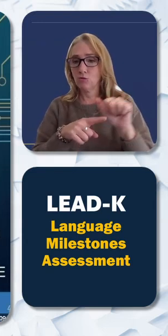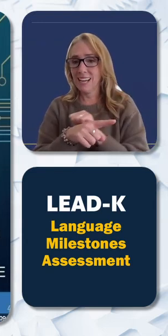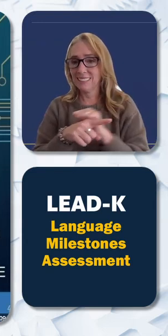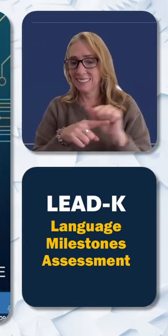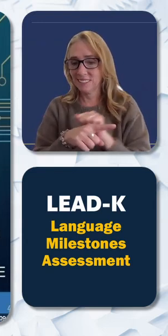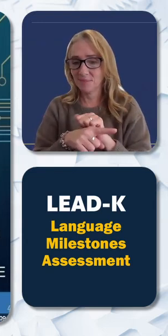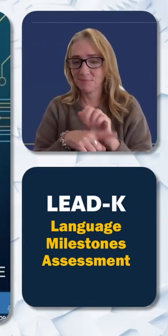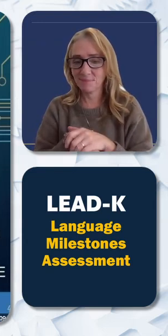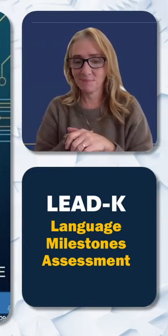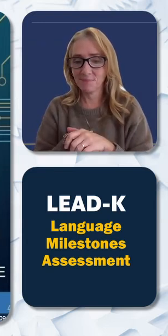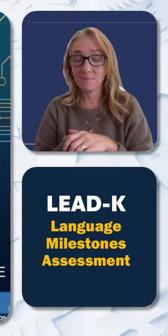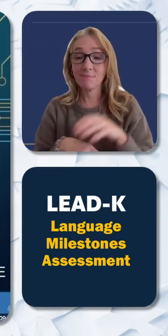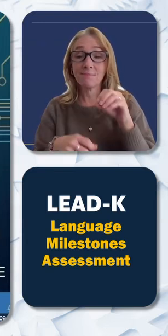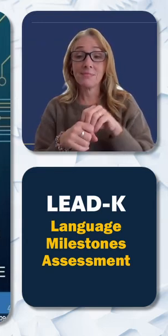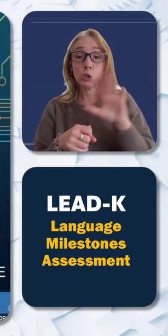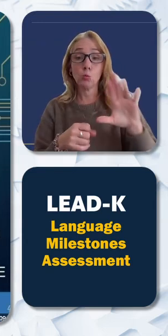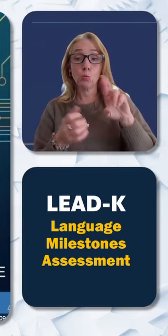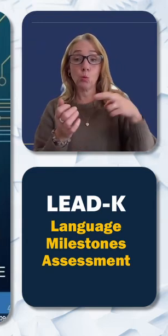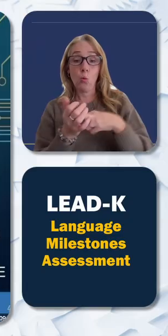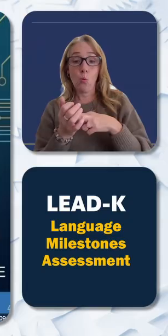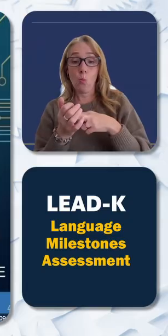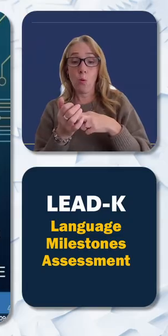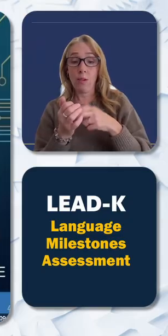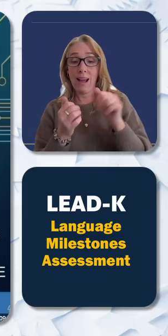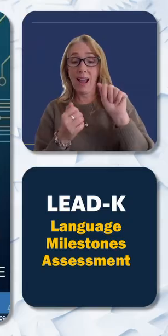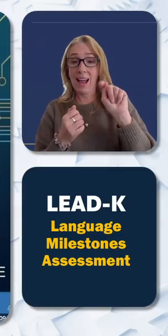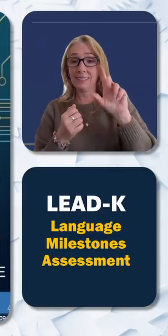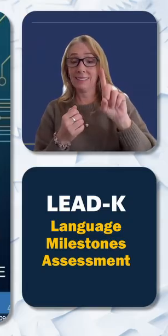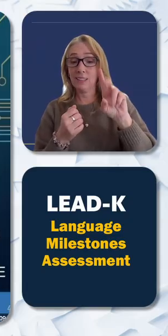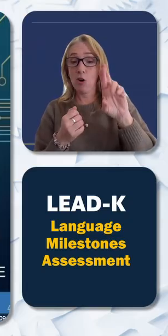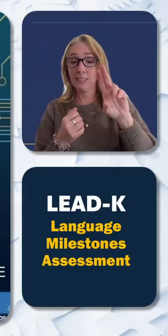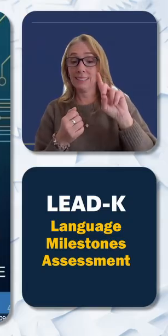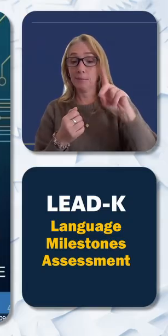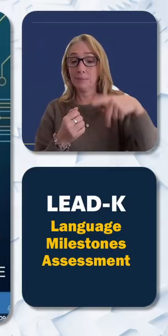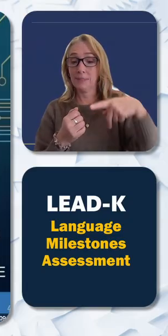and inclusive practices. In her role.